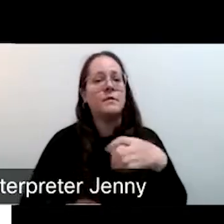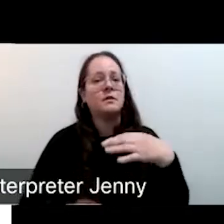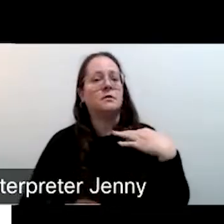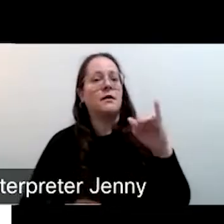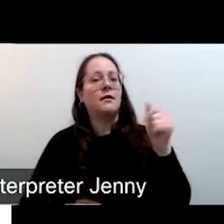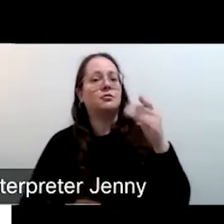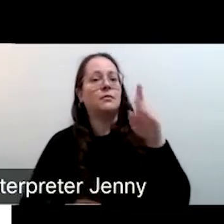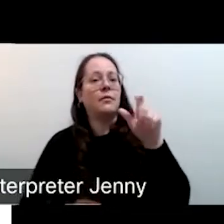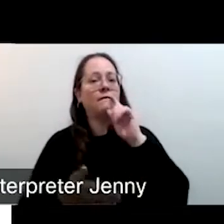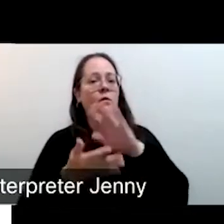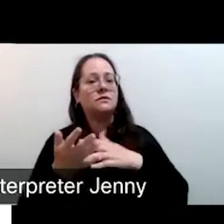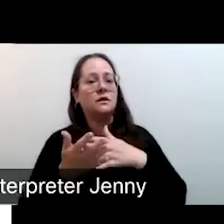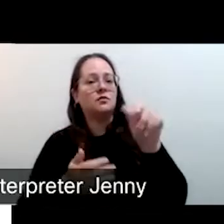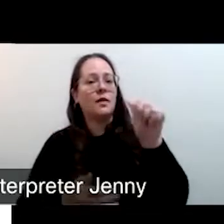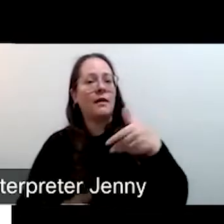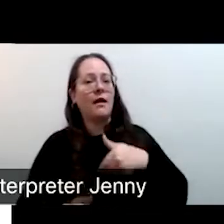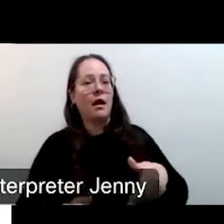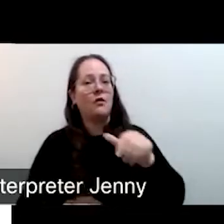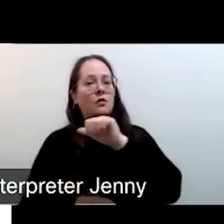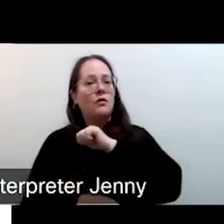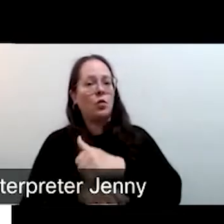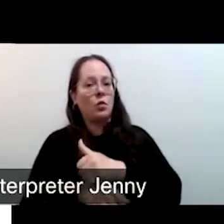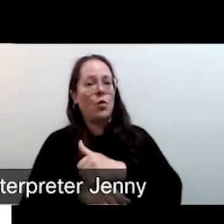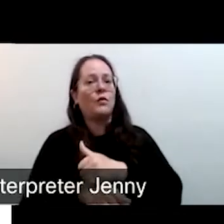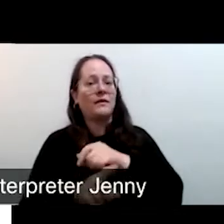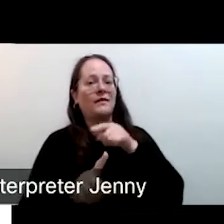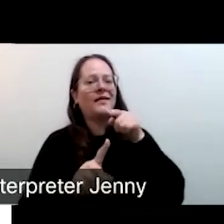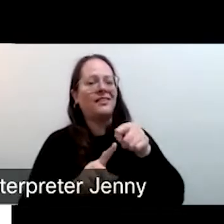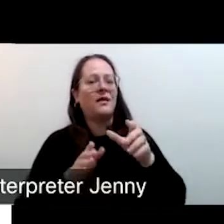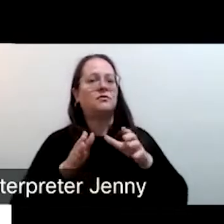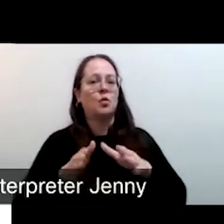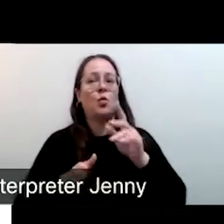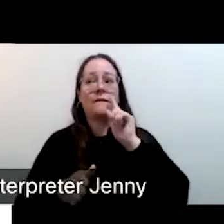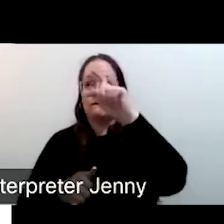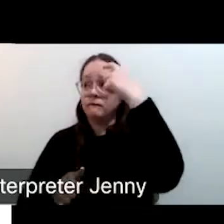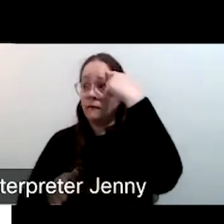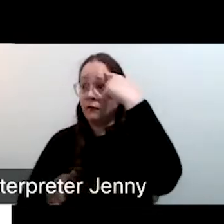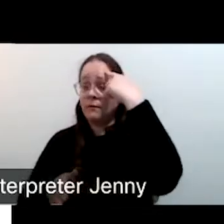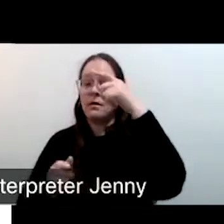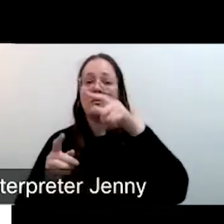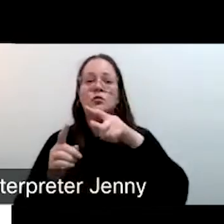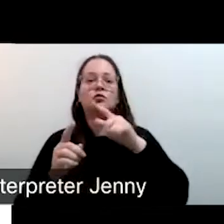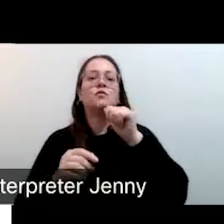hiring authority, which is a way for Federal Government agencies to noncompetitively hire